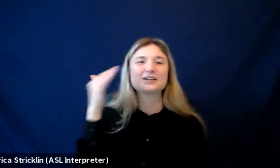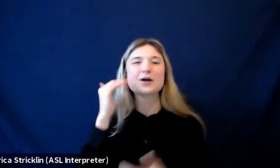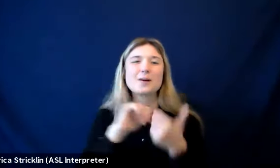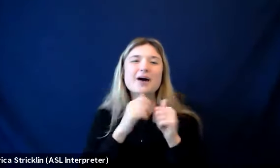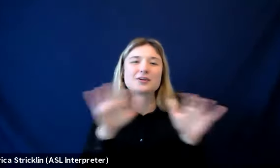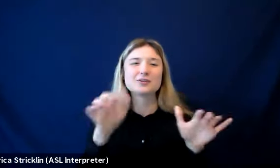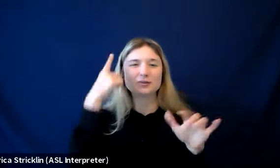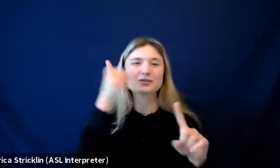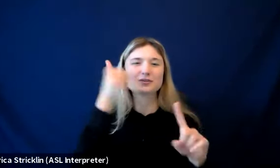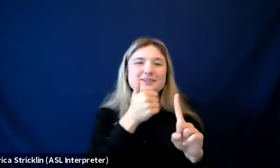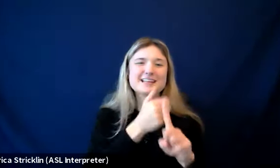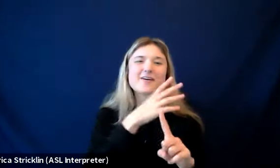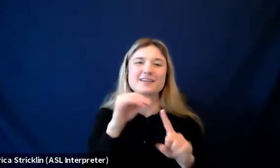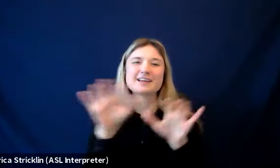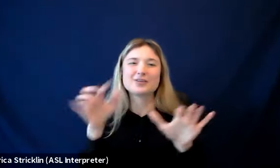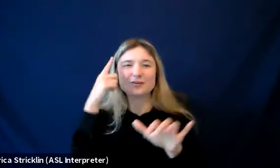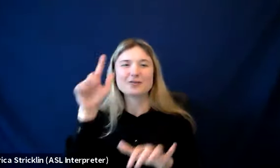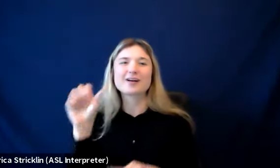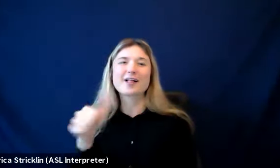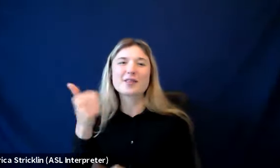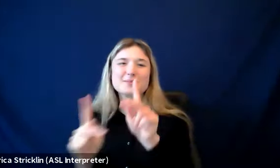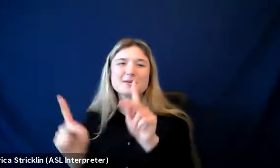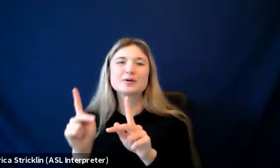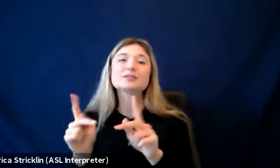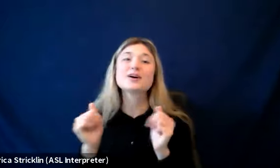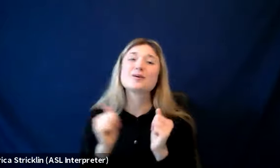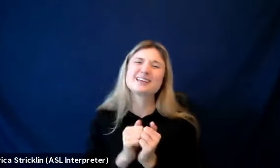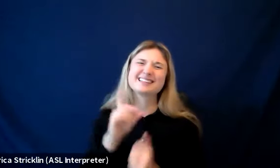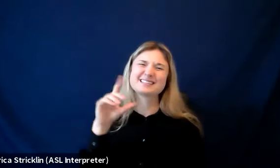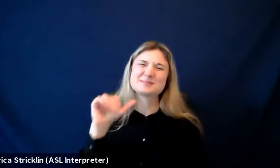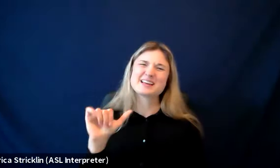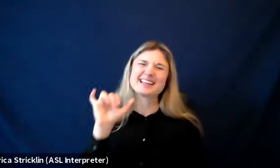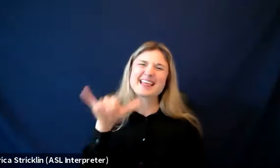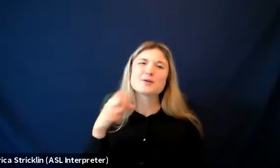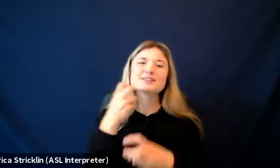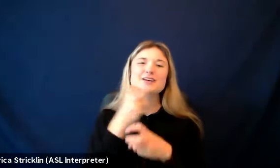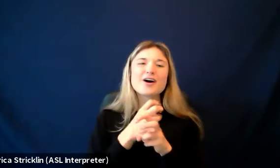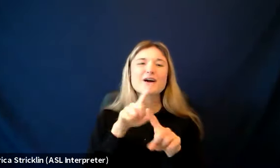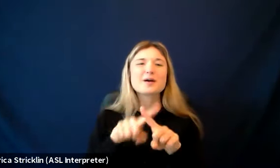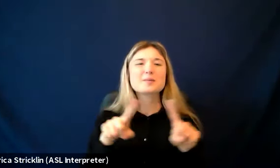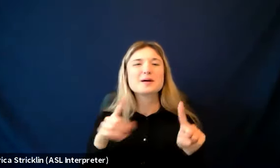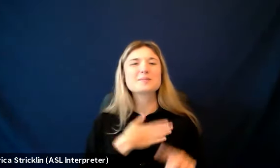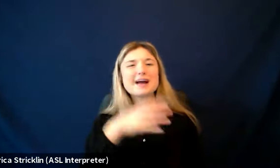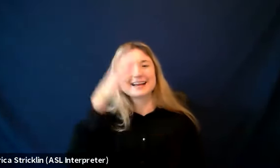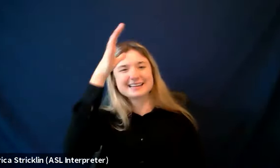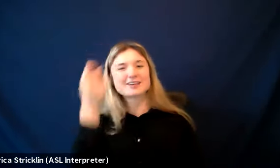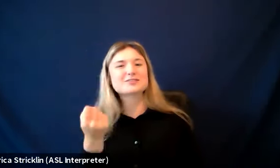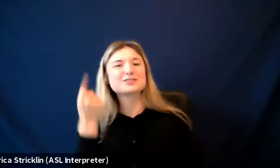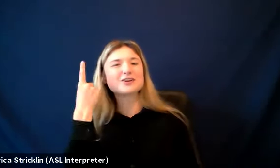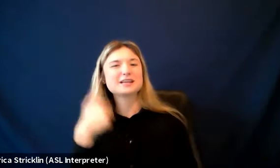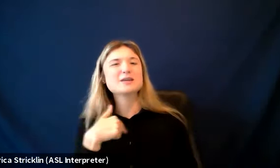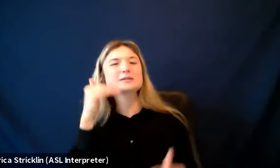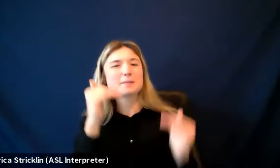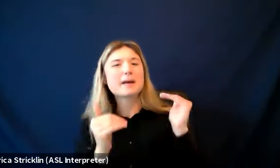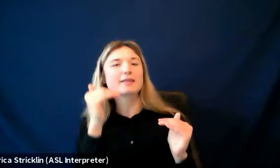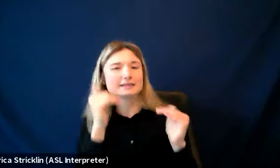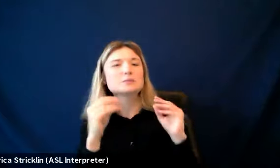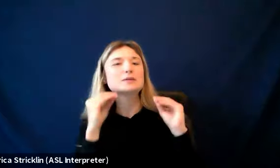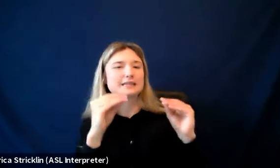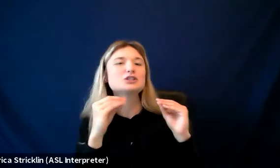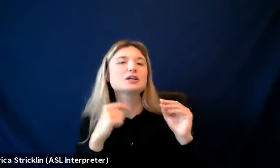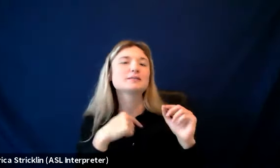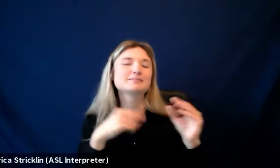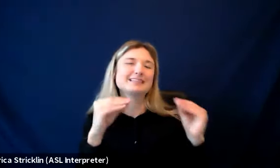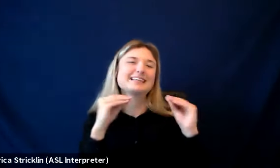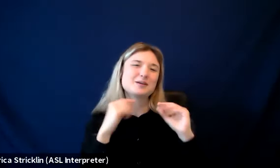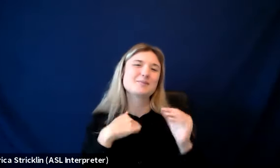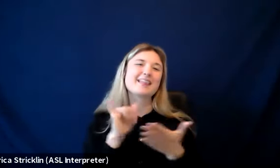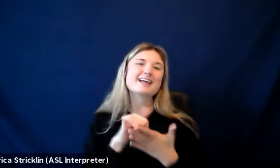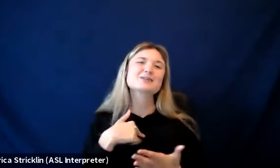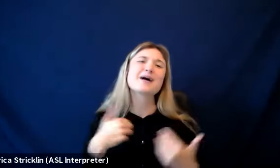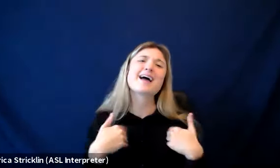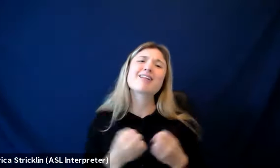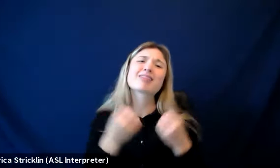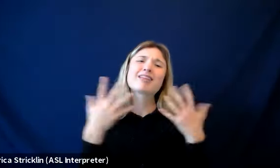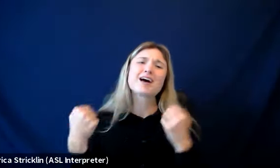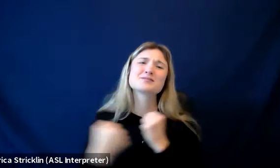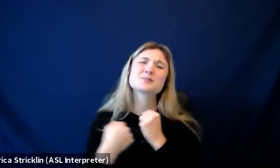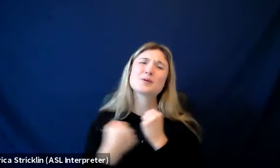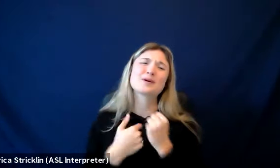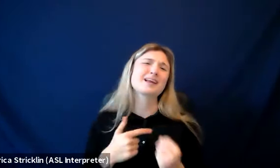So, what a disability, it was kind of hard but he he understood me. He balanced with that so I have a lot of work, and we tell them I'm great with it.